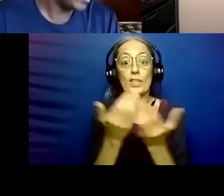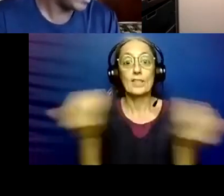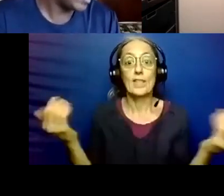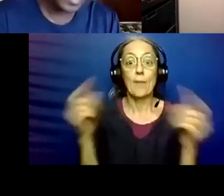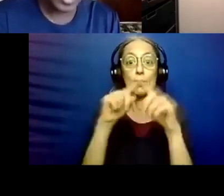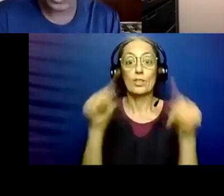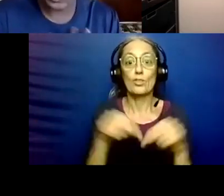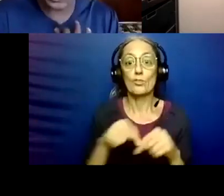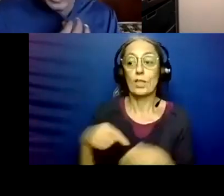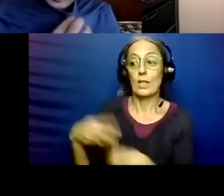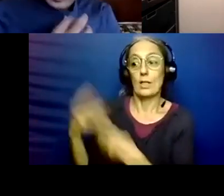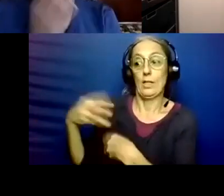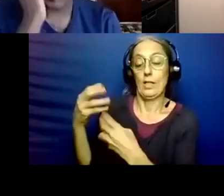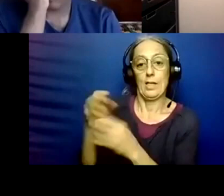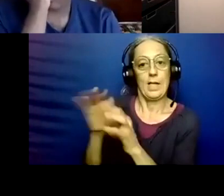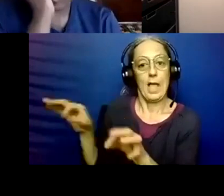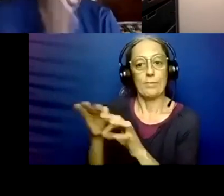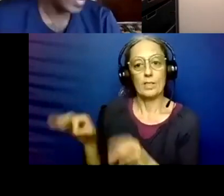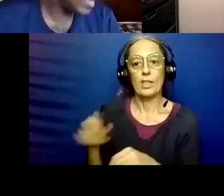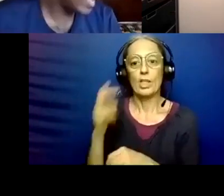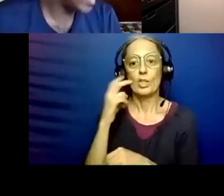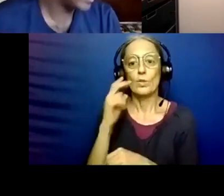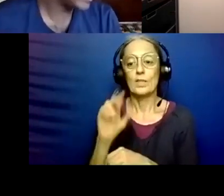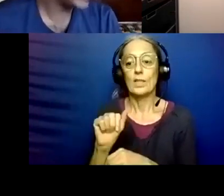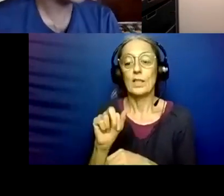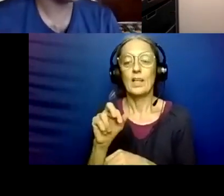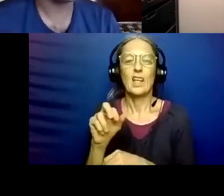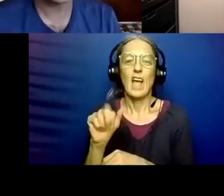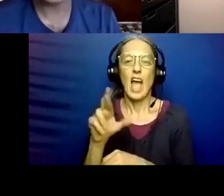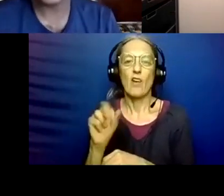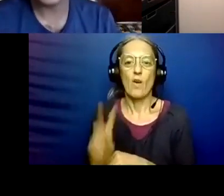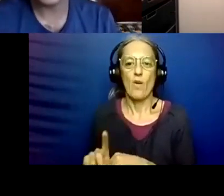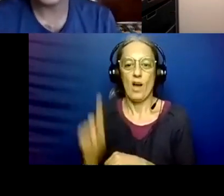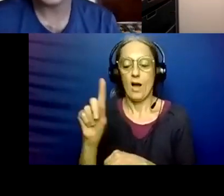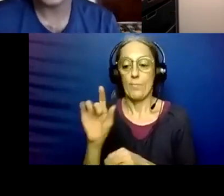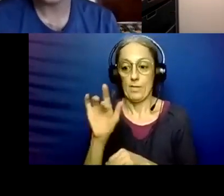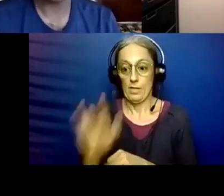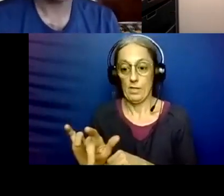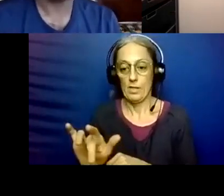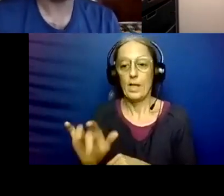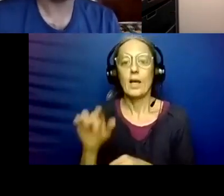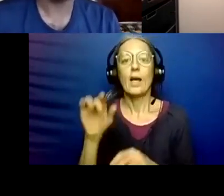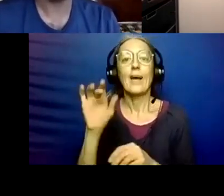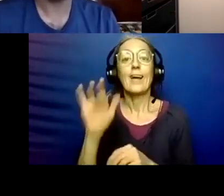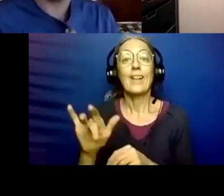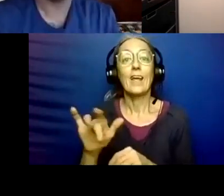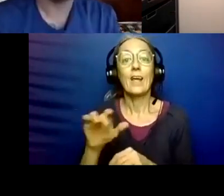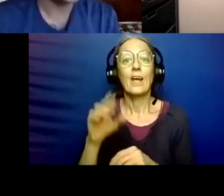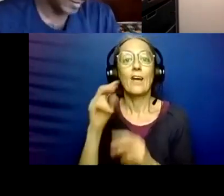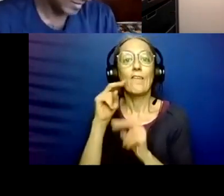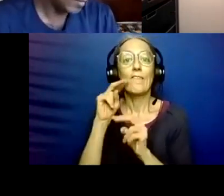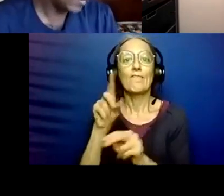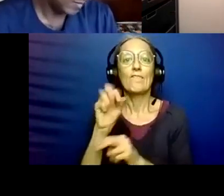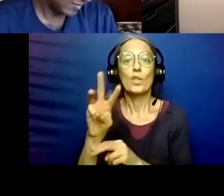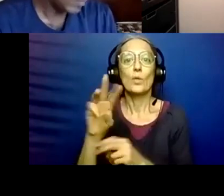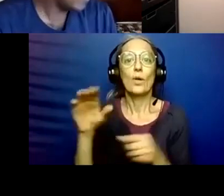or up-arrow next to the CC button and select, "View Full Transcript." A live transcript should then appear to the right